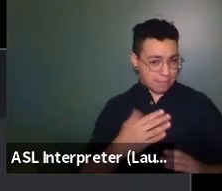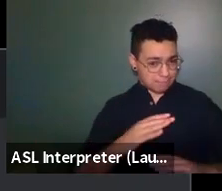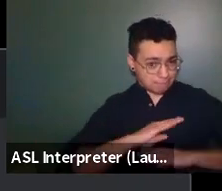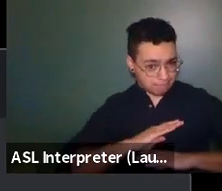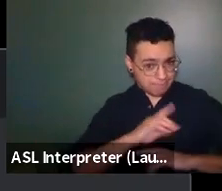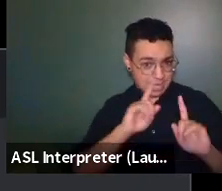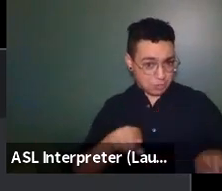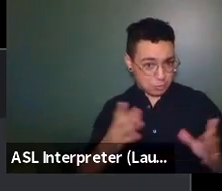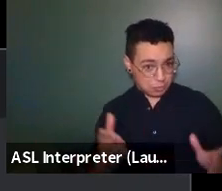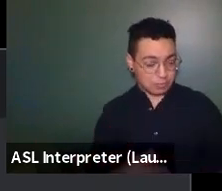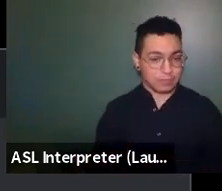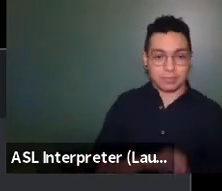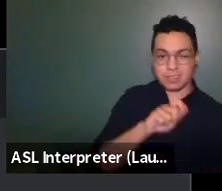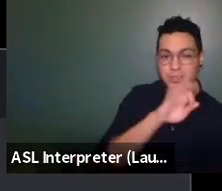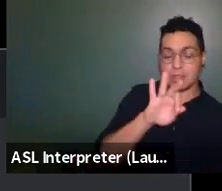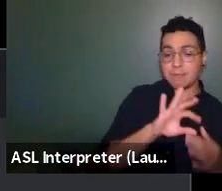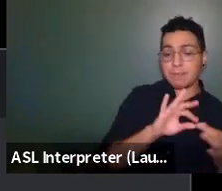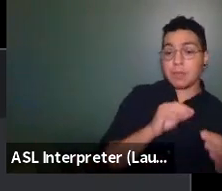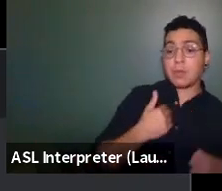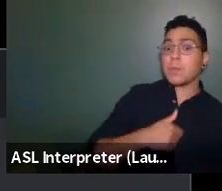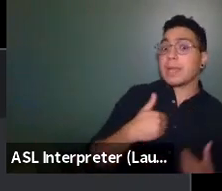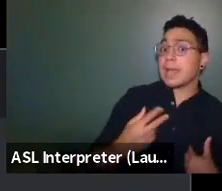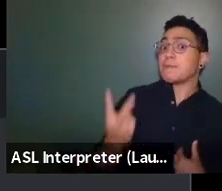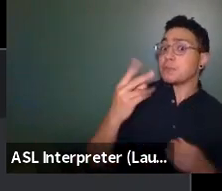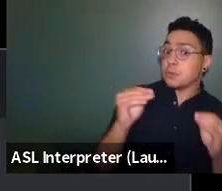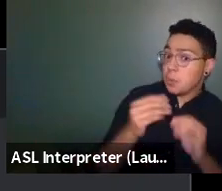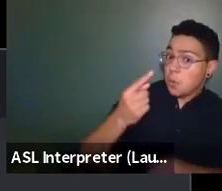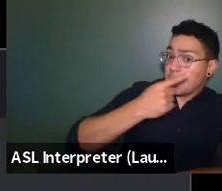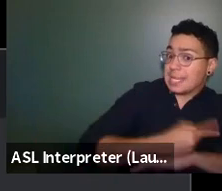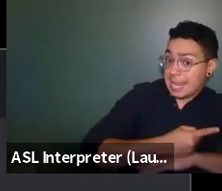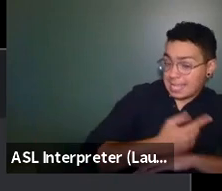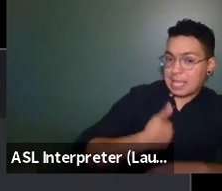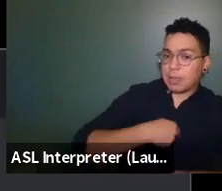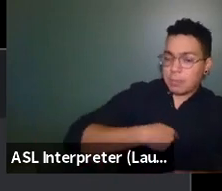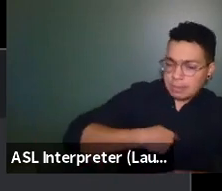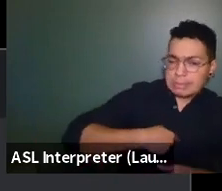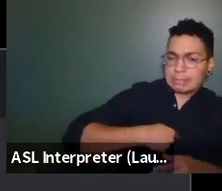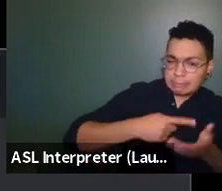ESD 101 - Jeff Crawford: And Katherine, we have two more days where we're going to dive into some more of the nuts and bolts of how this all works out.